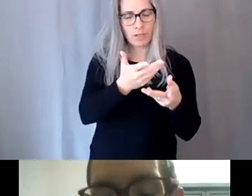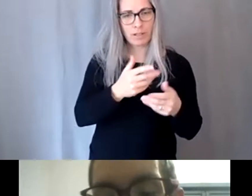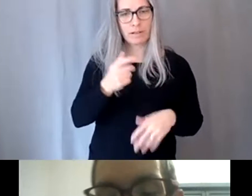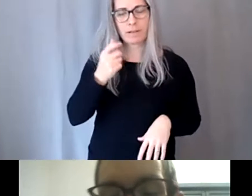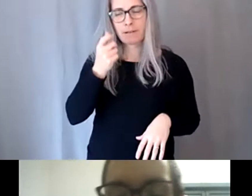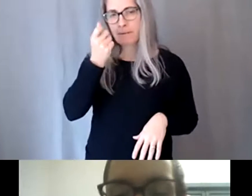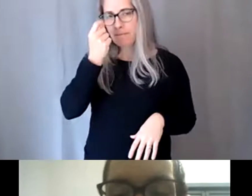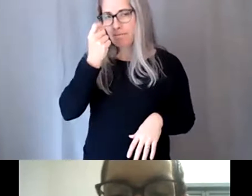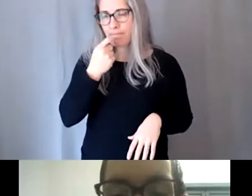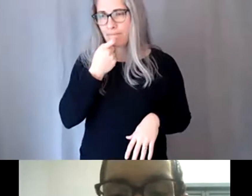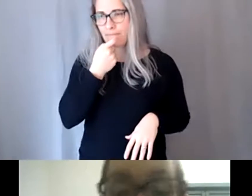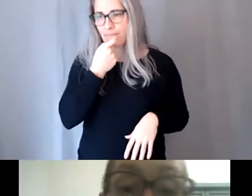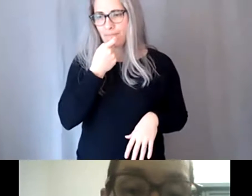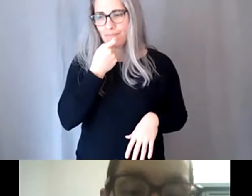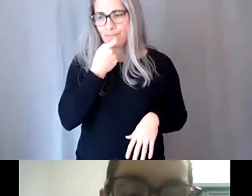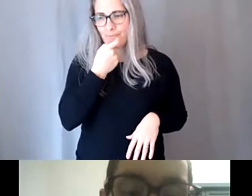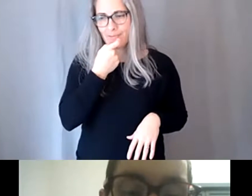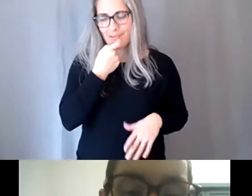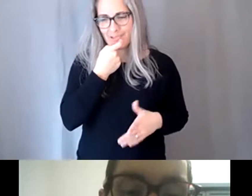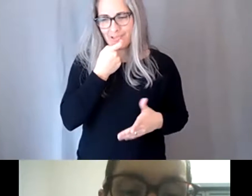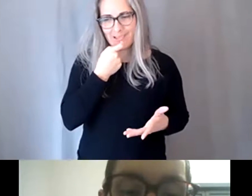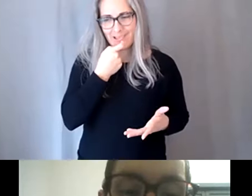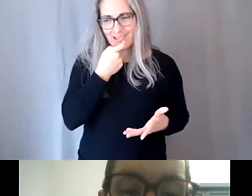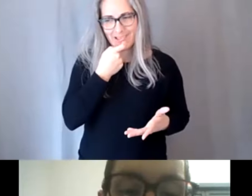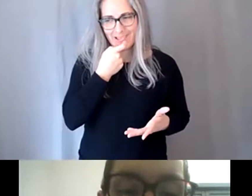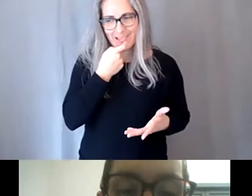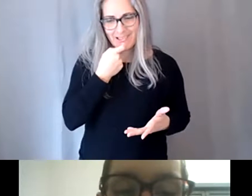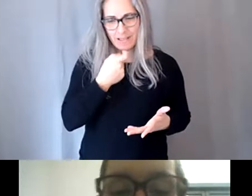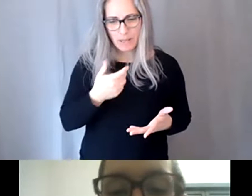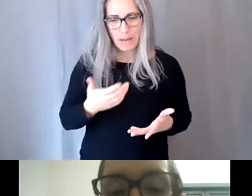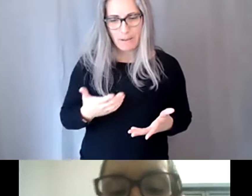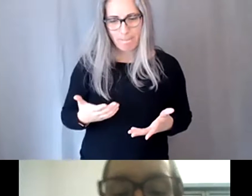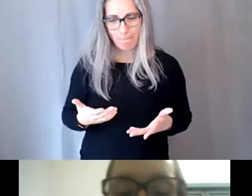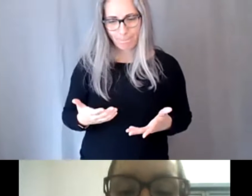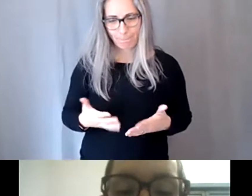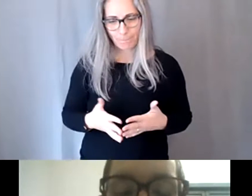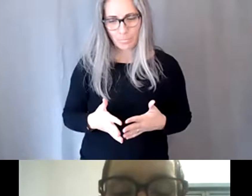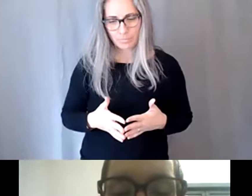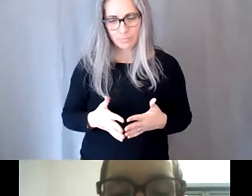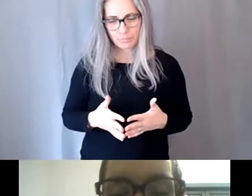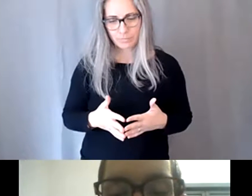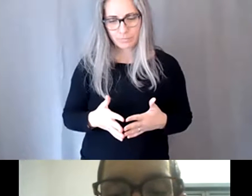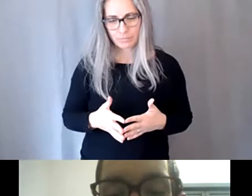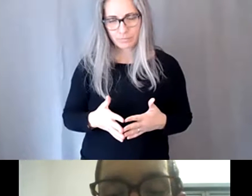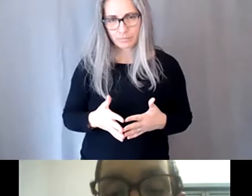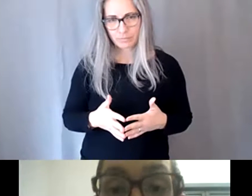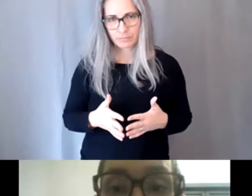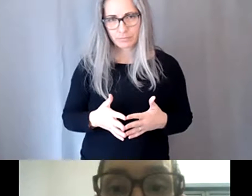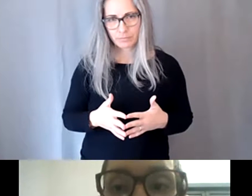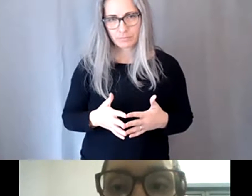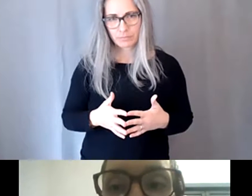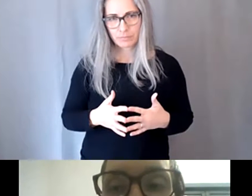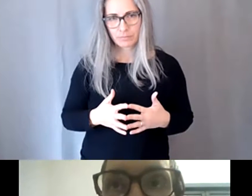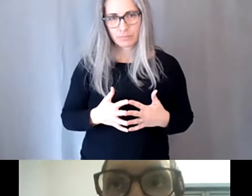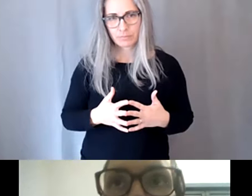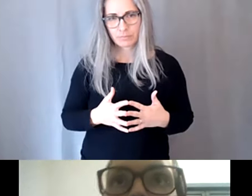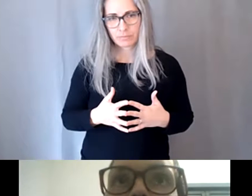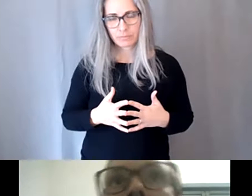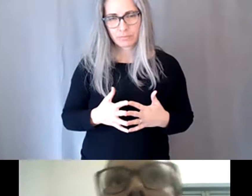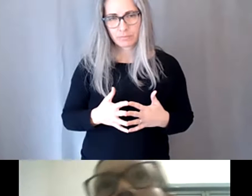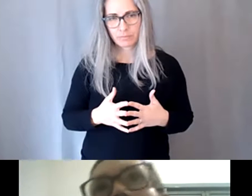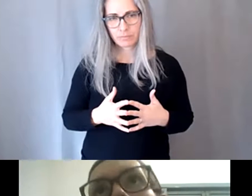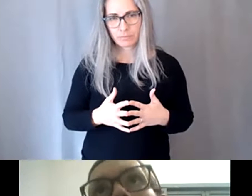but these are things that are inside of